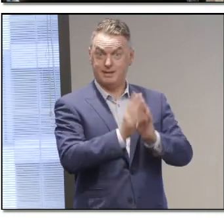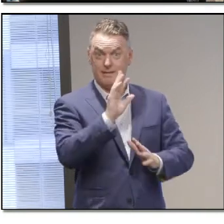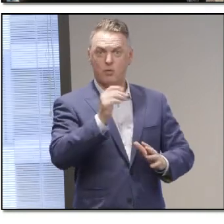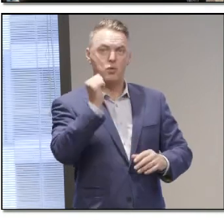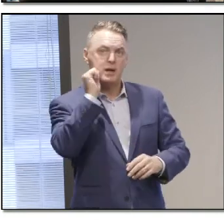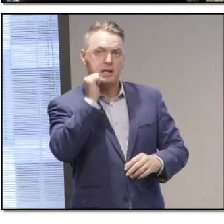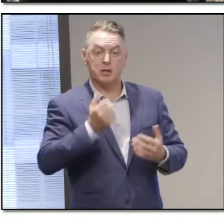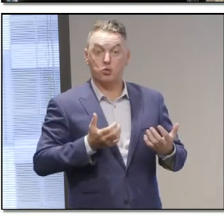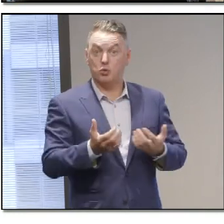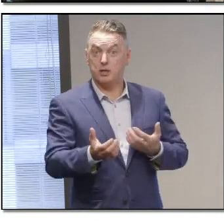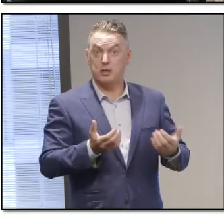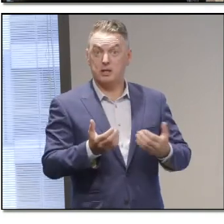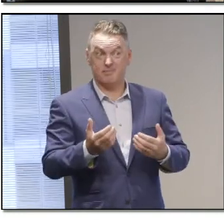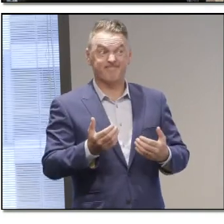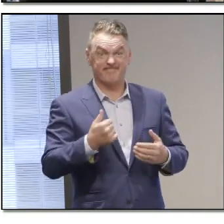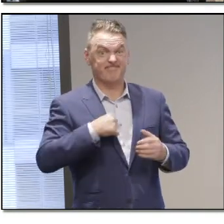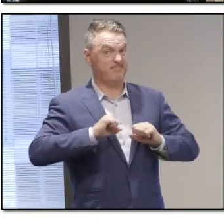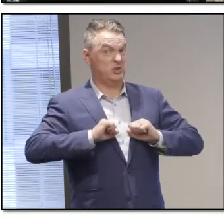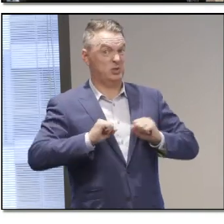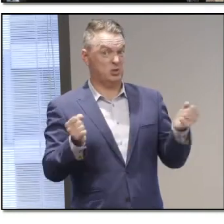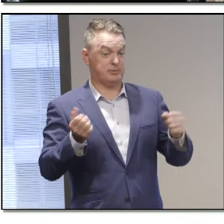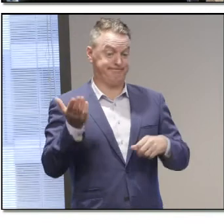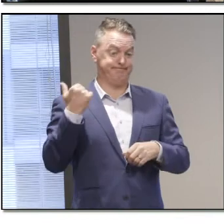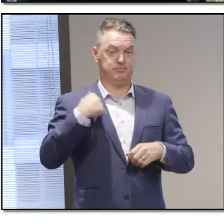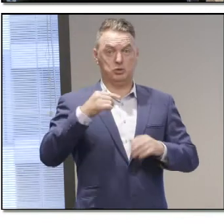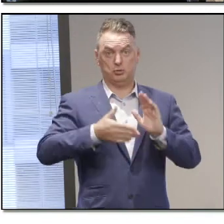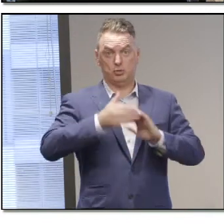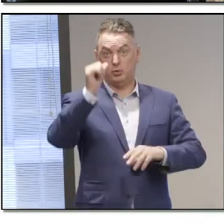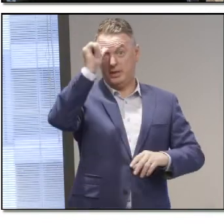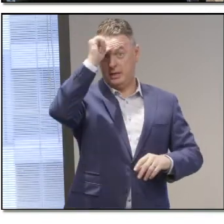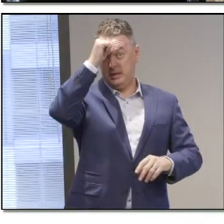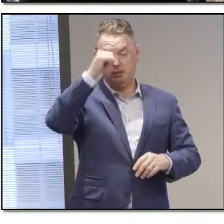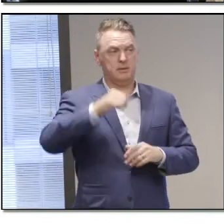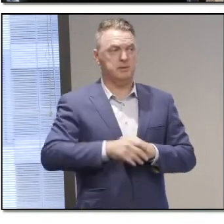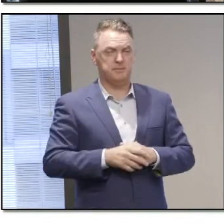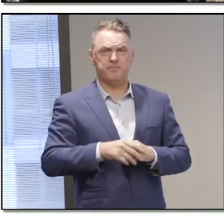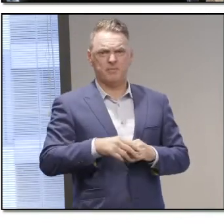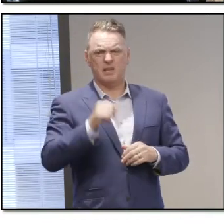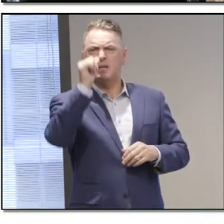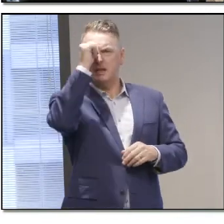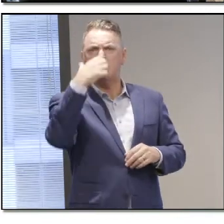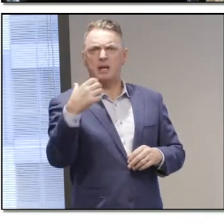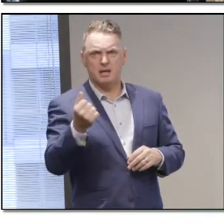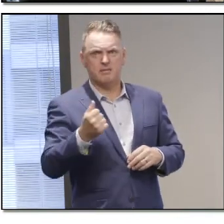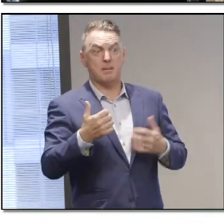and what really shocked me, I was in India relatively recently, and I found that, you know India has more billionaires than any other country,